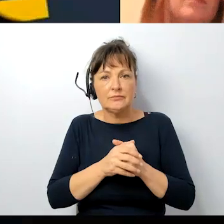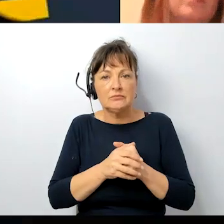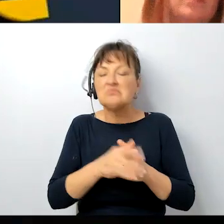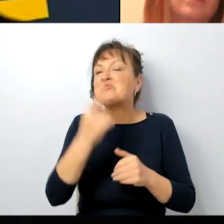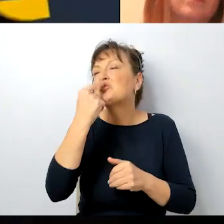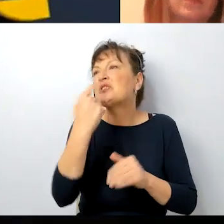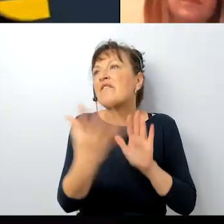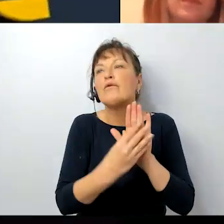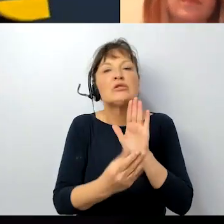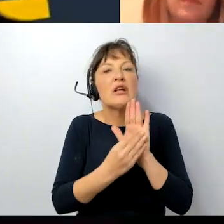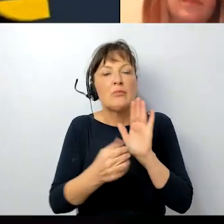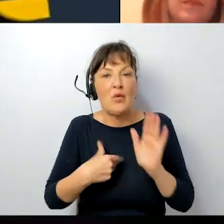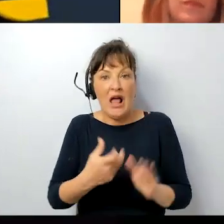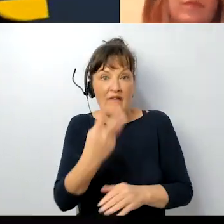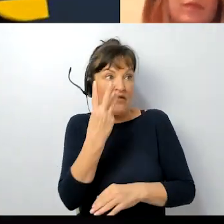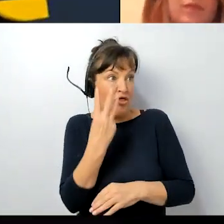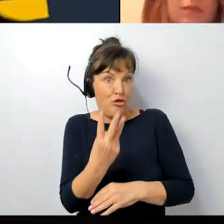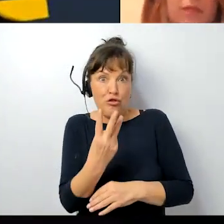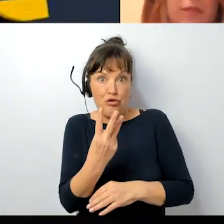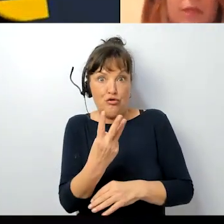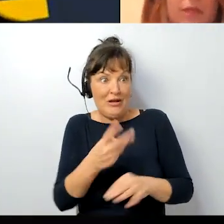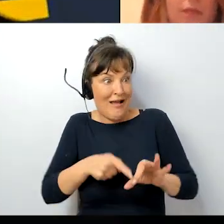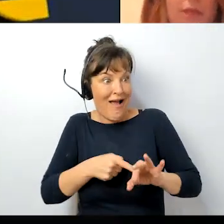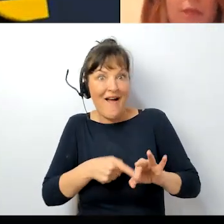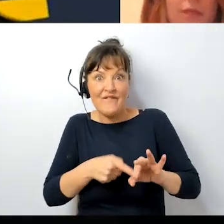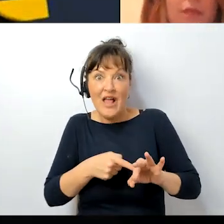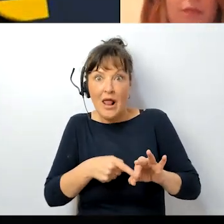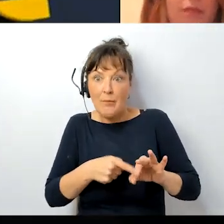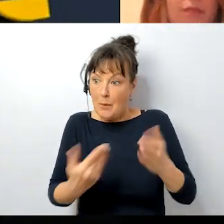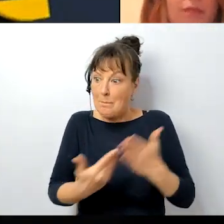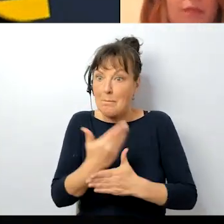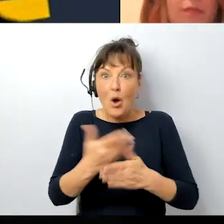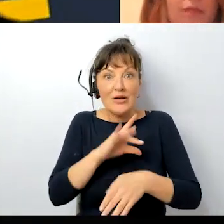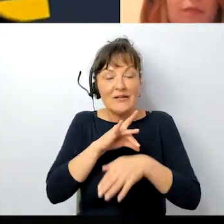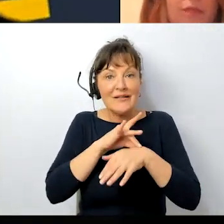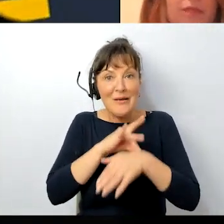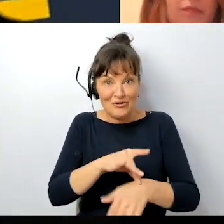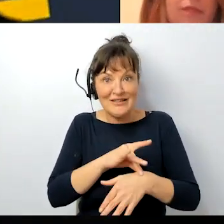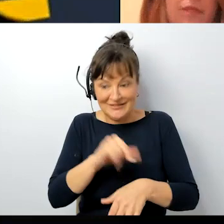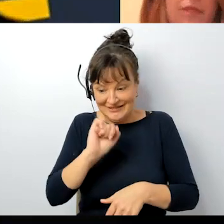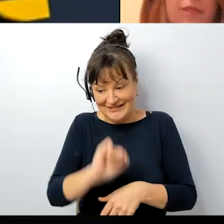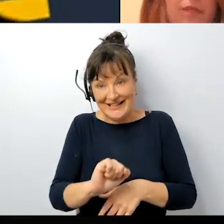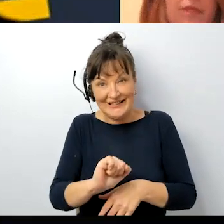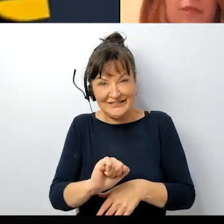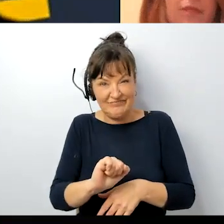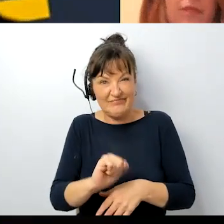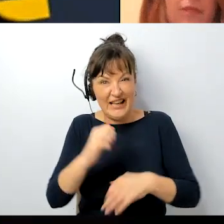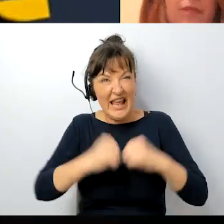That's really the first stage, and for example, if we we have three vacancies which we do for Modern